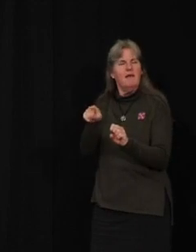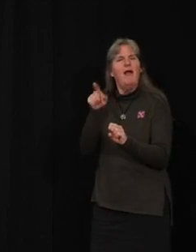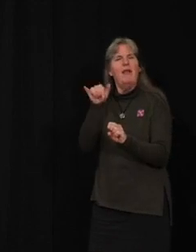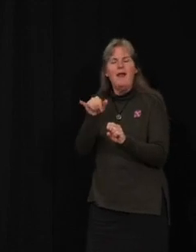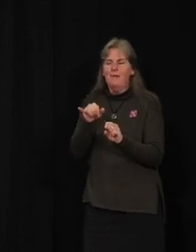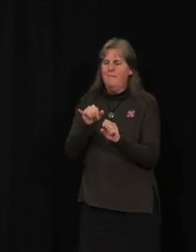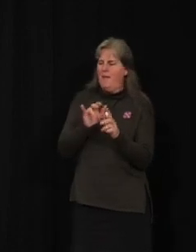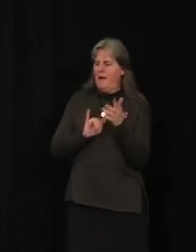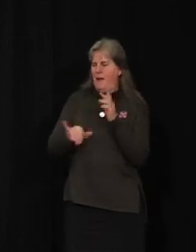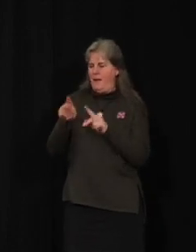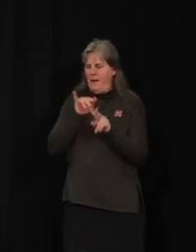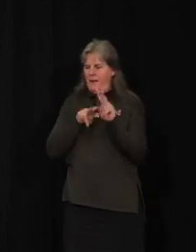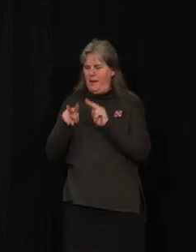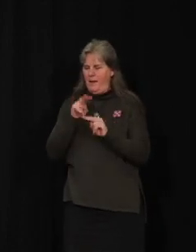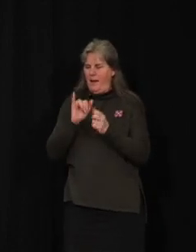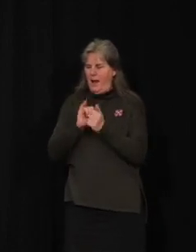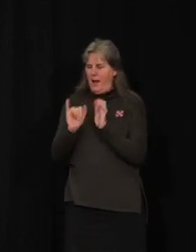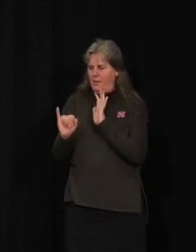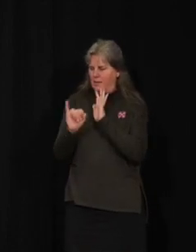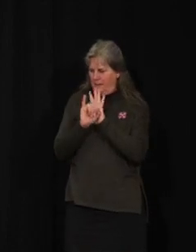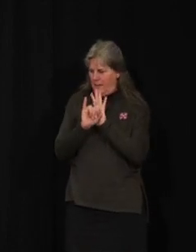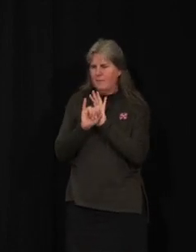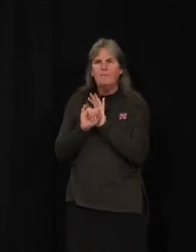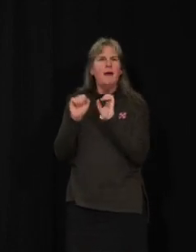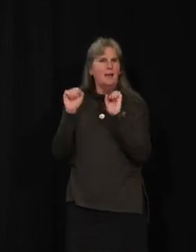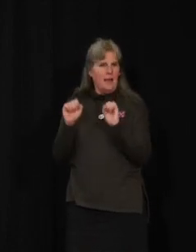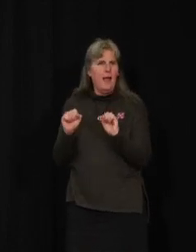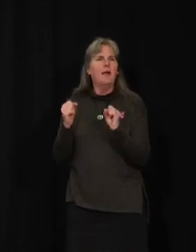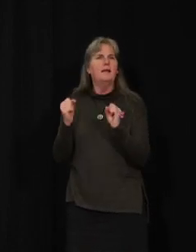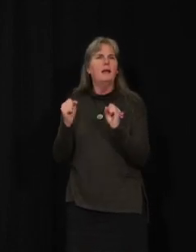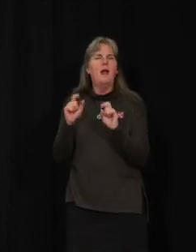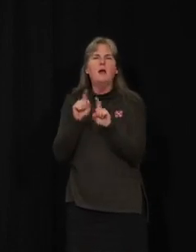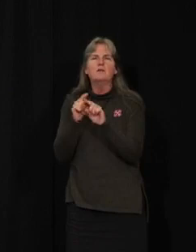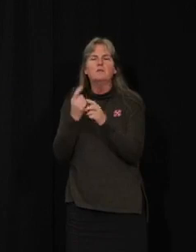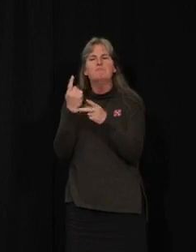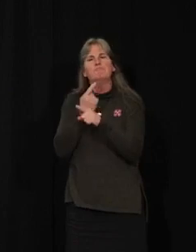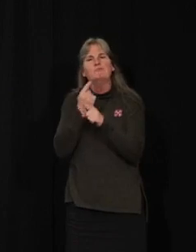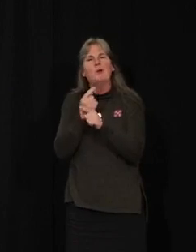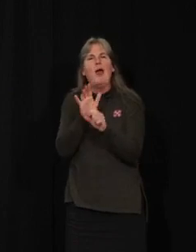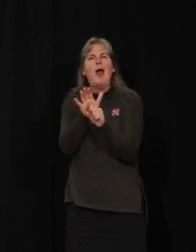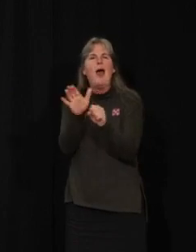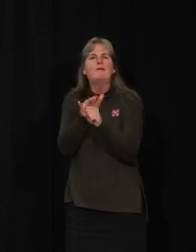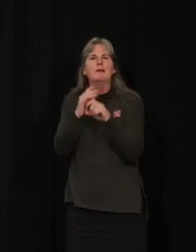and availability of PPE, personl protective equipment, to allow -